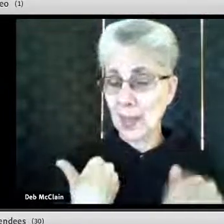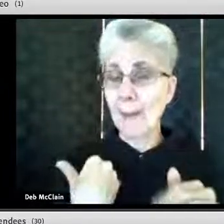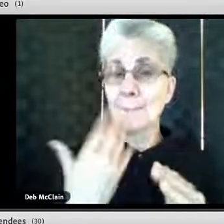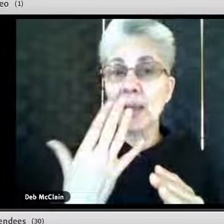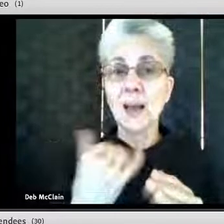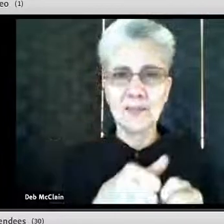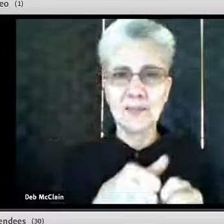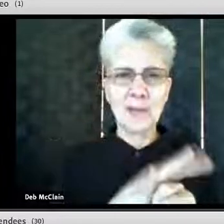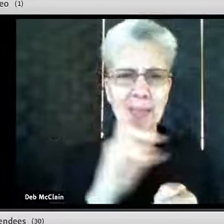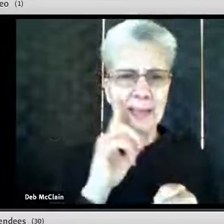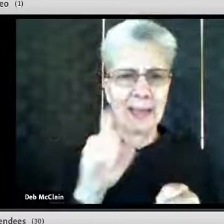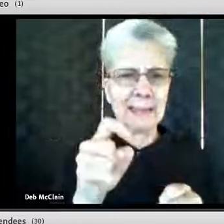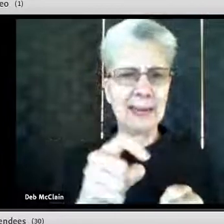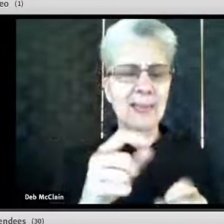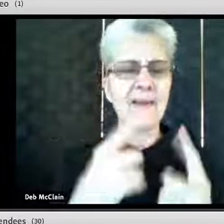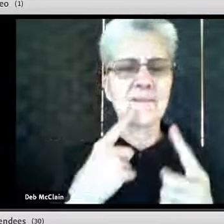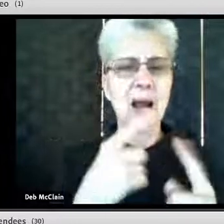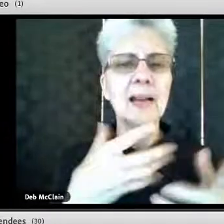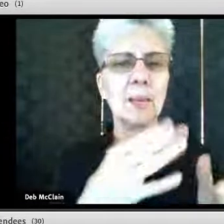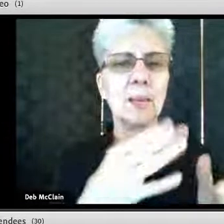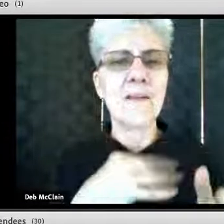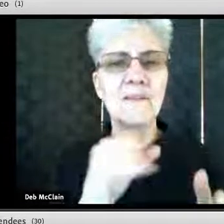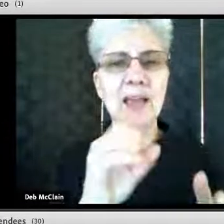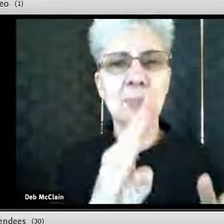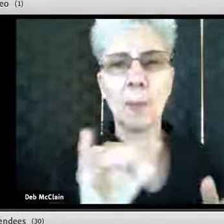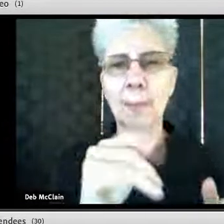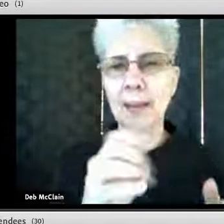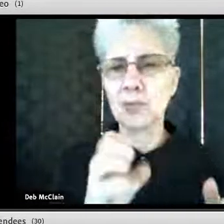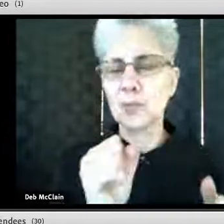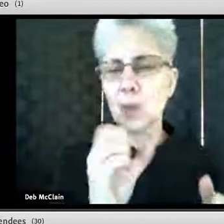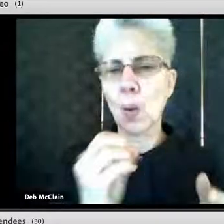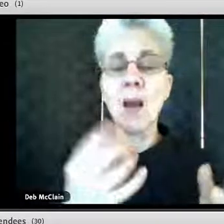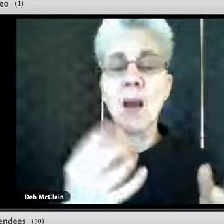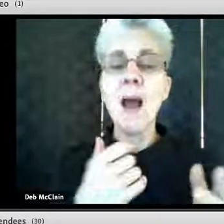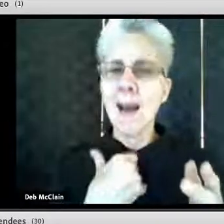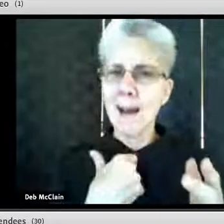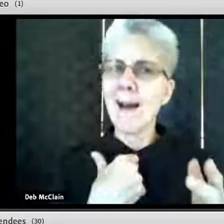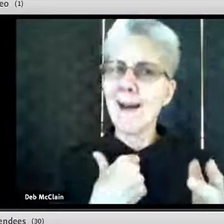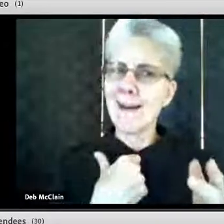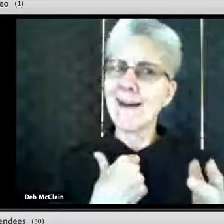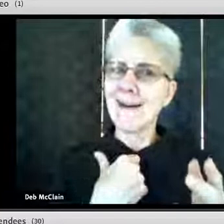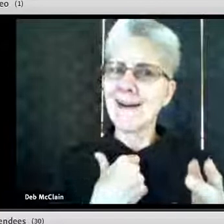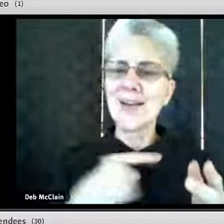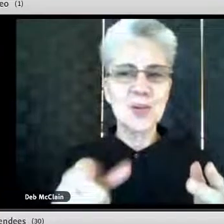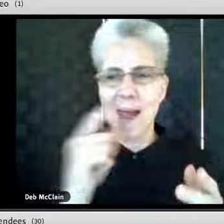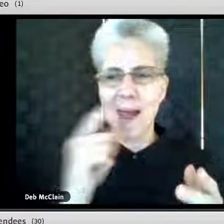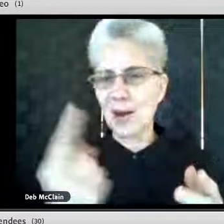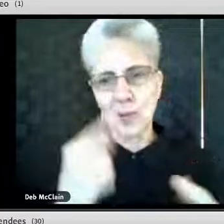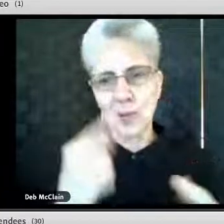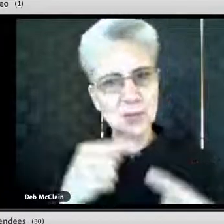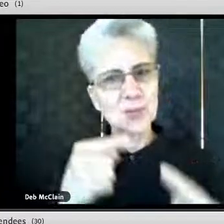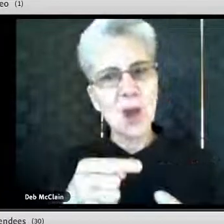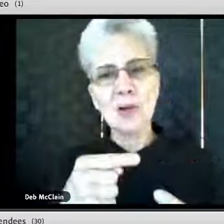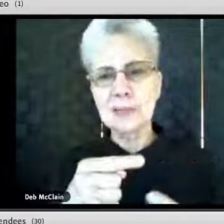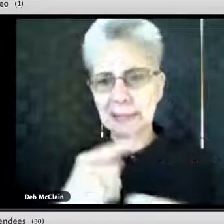because of COVID, I think, they gave in. They finally let them have a Facebook page. So you are not alone in your struggles.